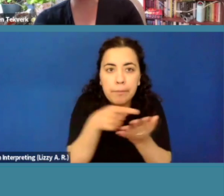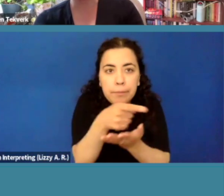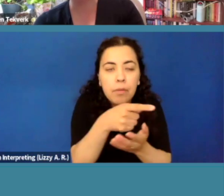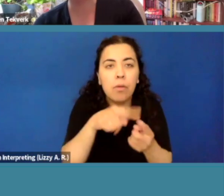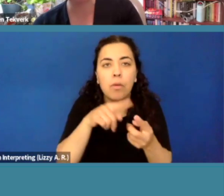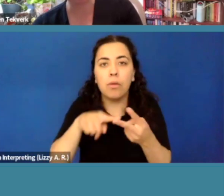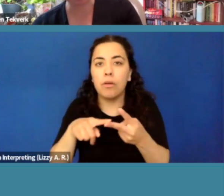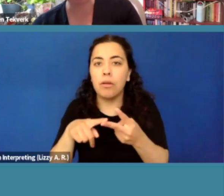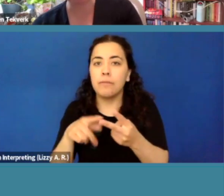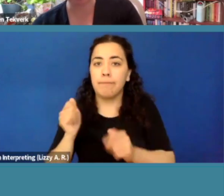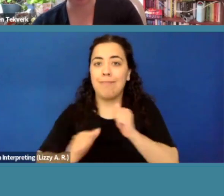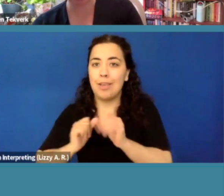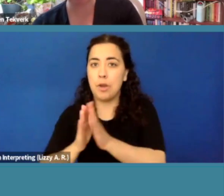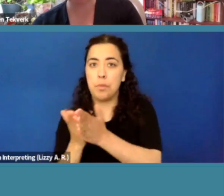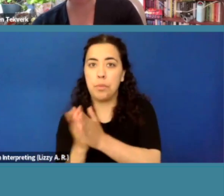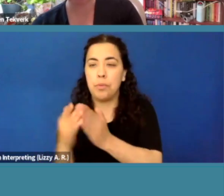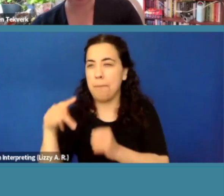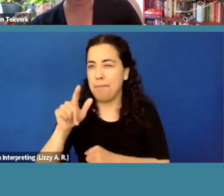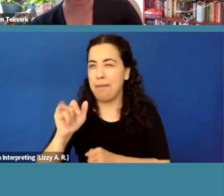to people that can be really beneficial.